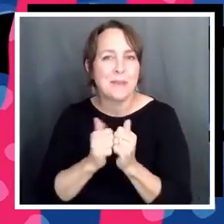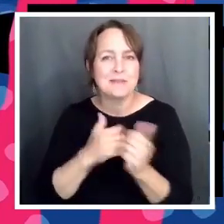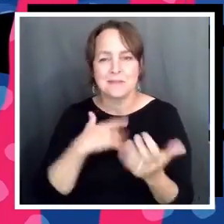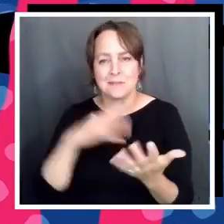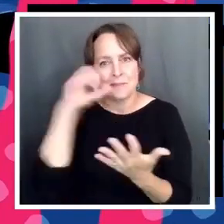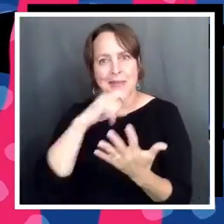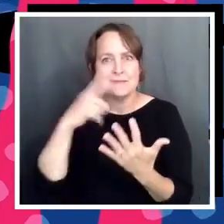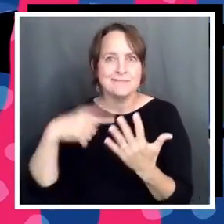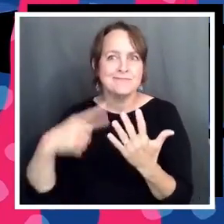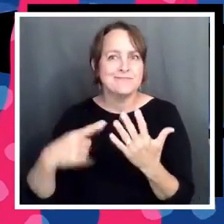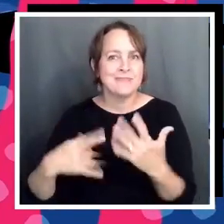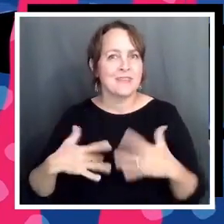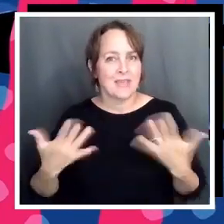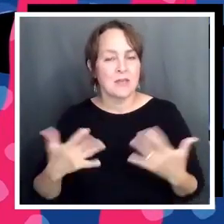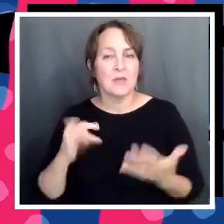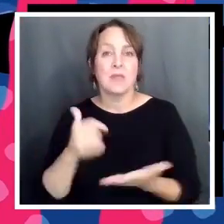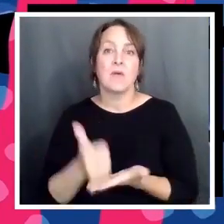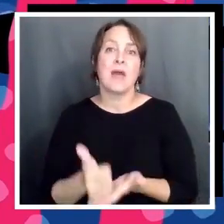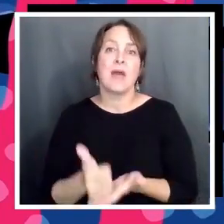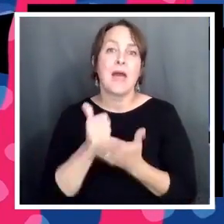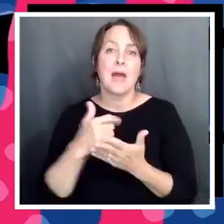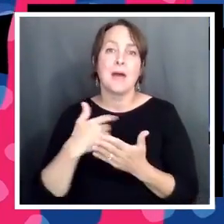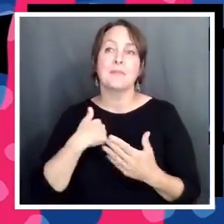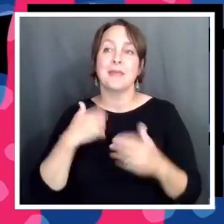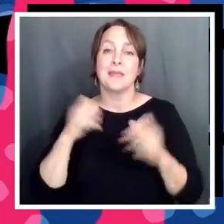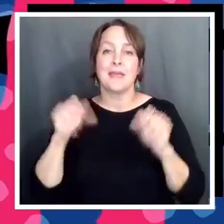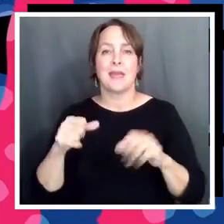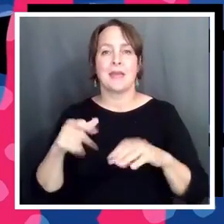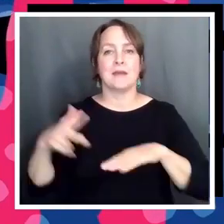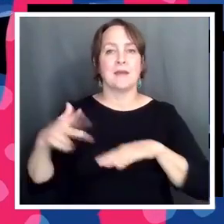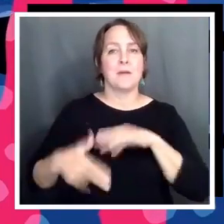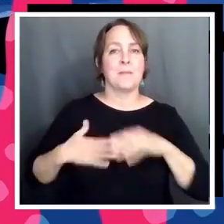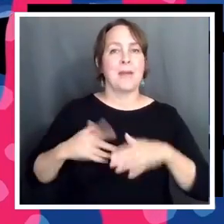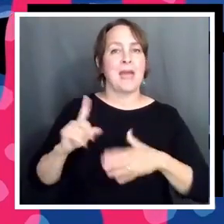JOB. BEING A FLIGHT ATTENDANT YOU ARE AWAY FROM YOUR HOME 4-5 NIGHTS PER WEEK WHEN YOU ARE NOT IN YOUR BED.